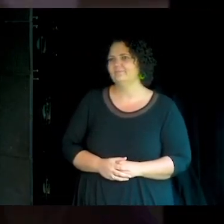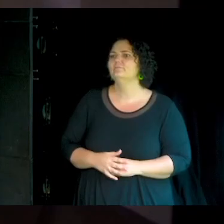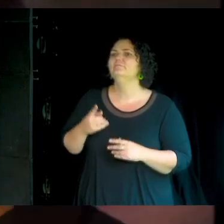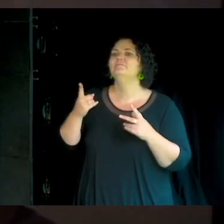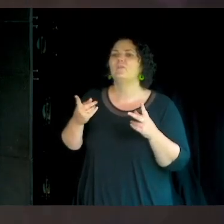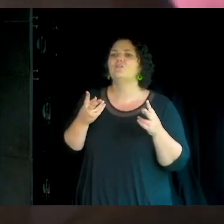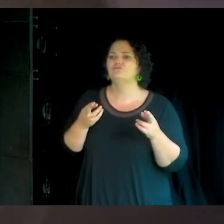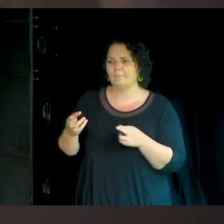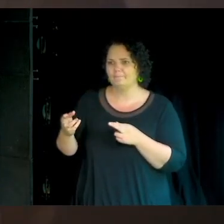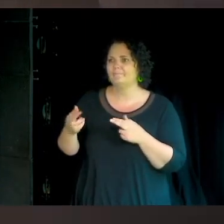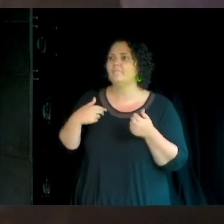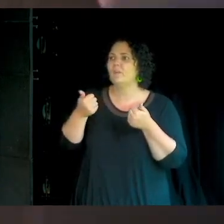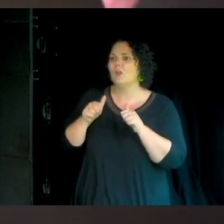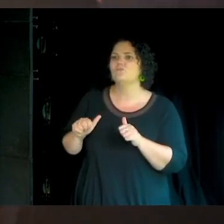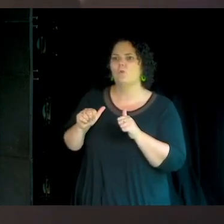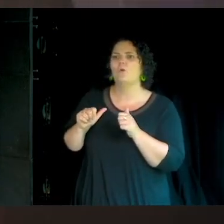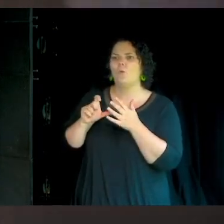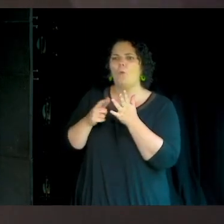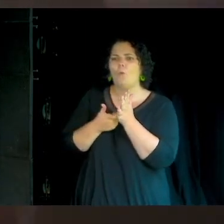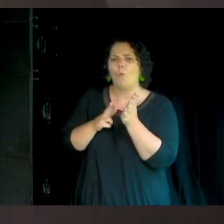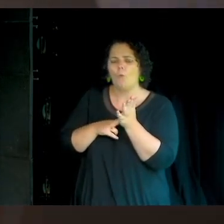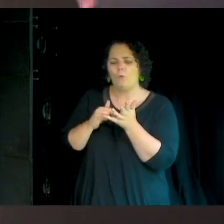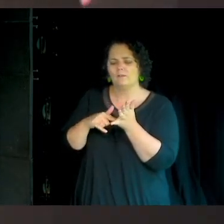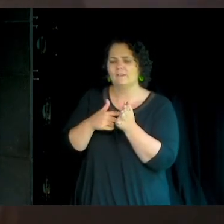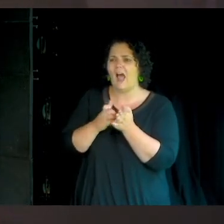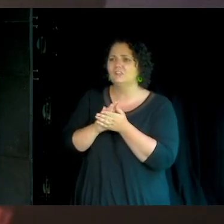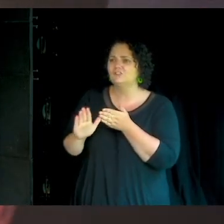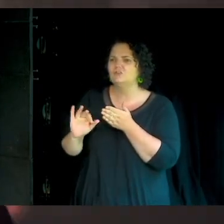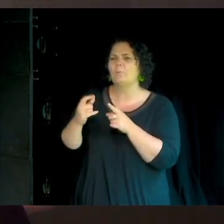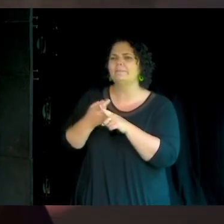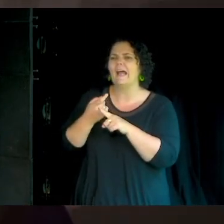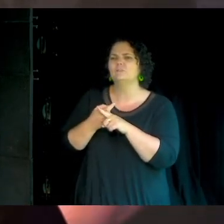a potato starch or even cornstarch at home you don't have to put too much of the cornstarch